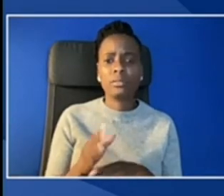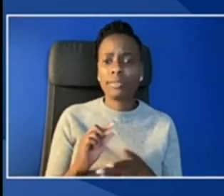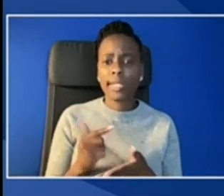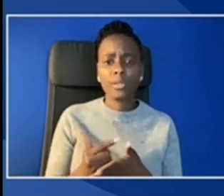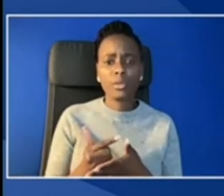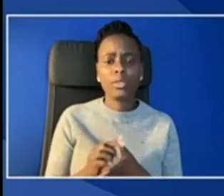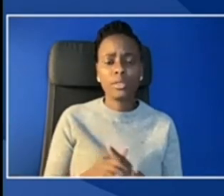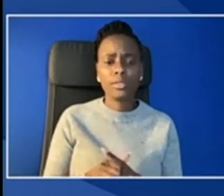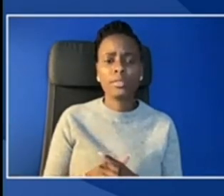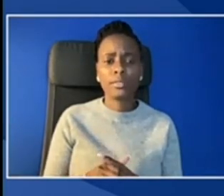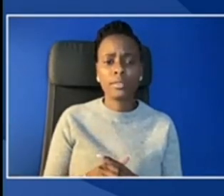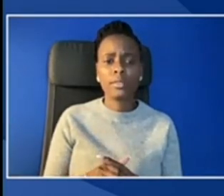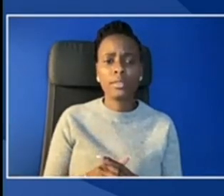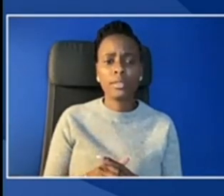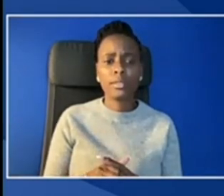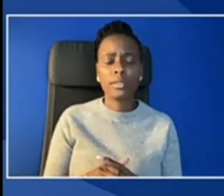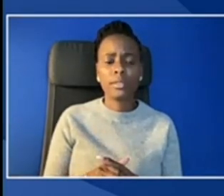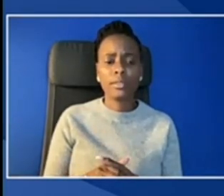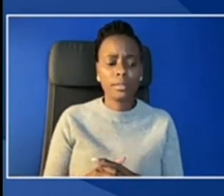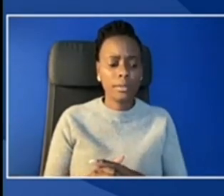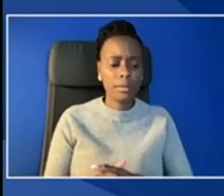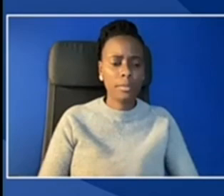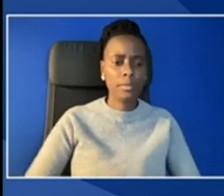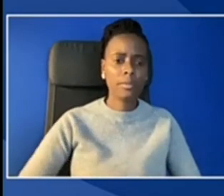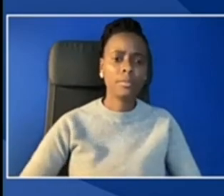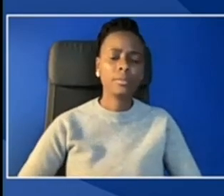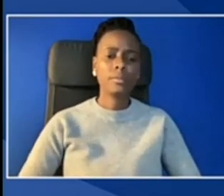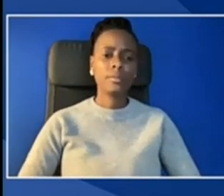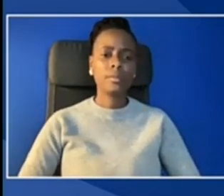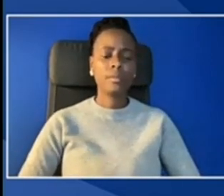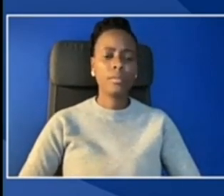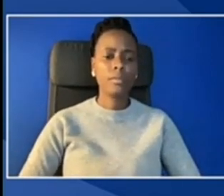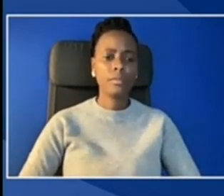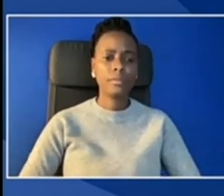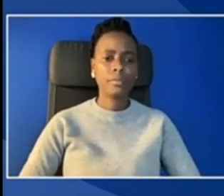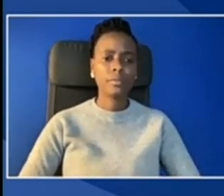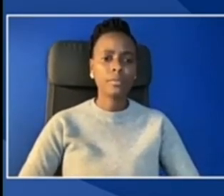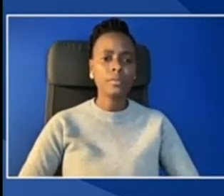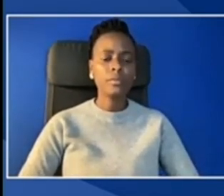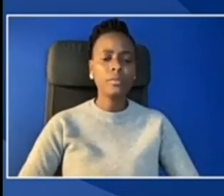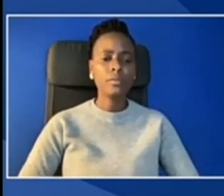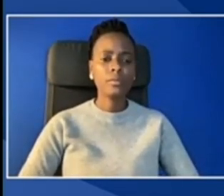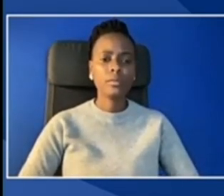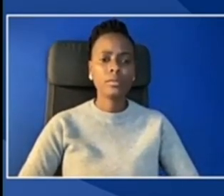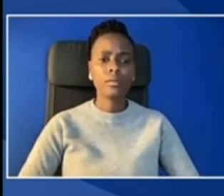graduation and excuse me, even after graduation and where these degrees or